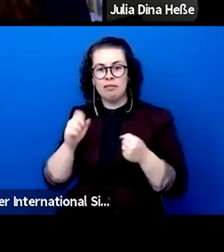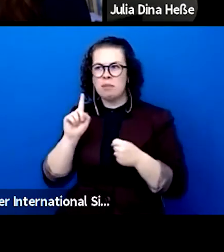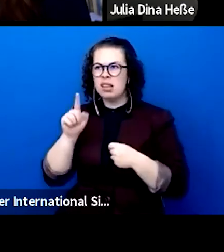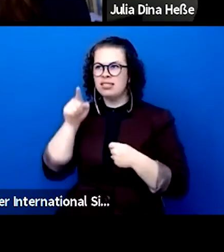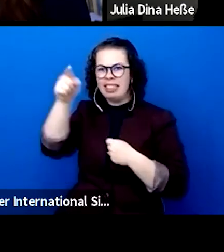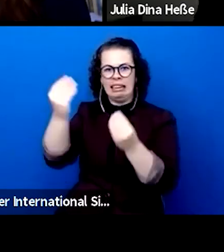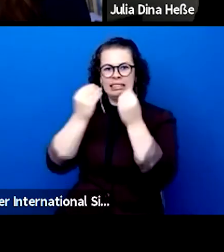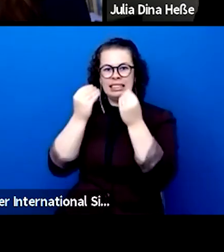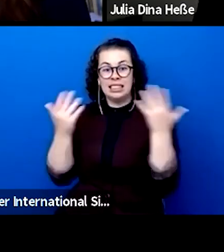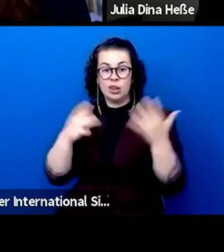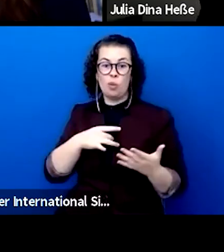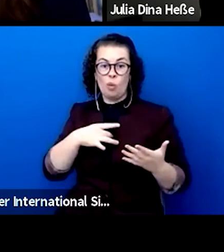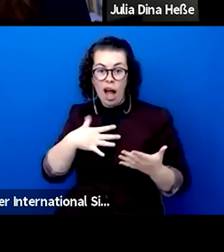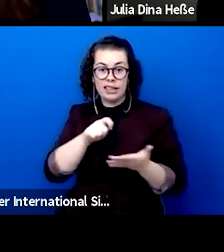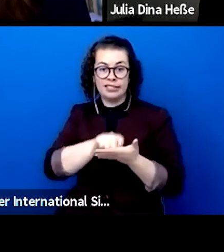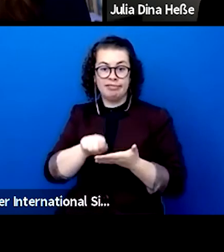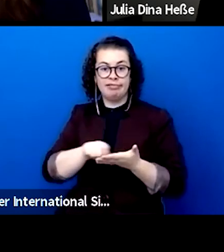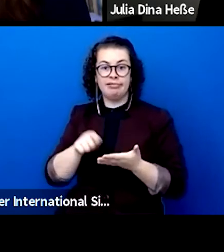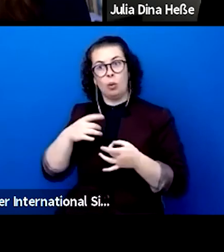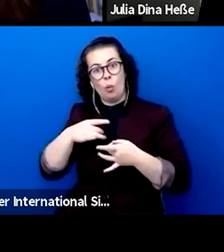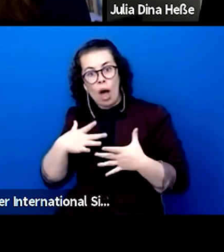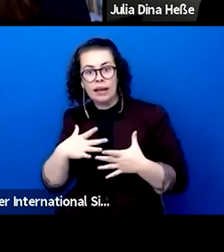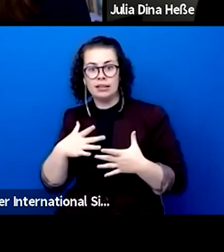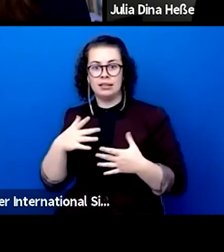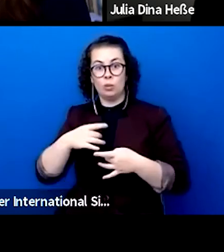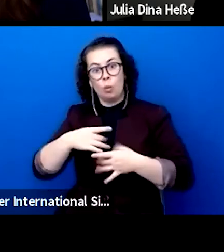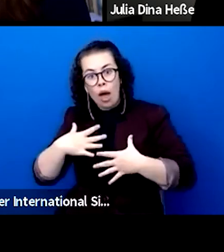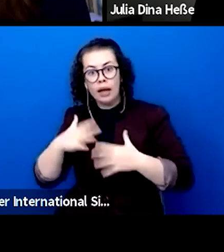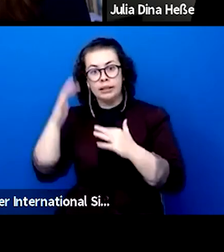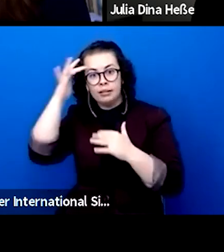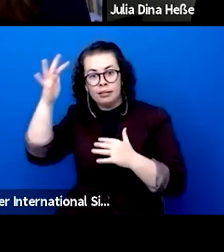school but then you feel like okay i was admitted here but they want to change the whole way that I